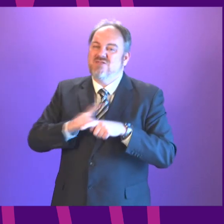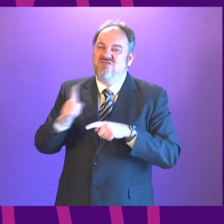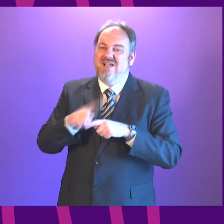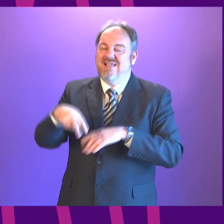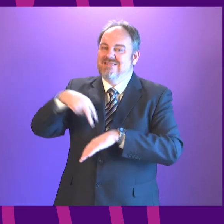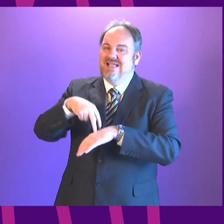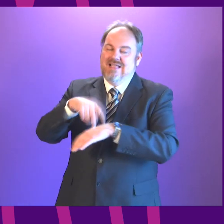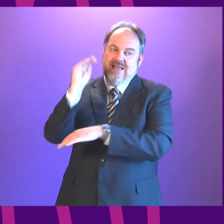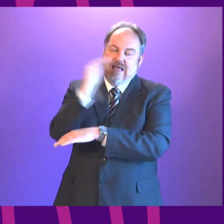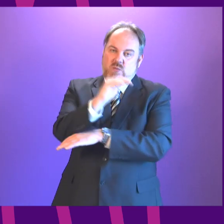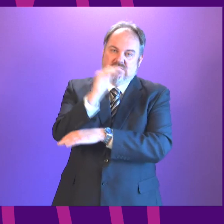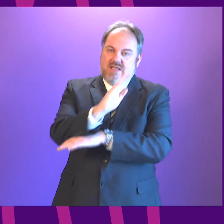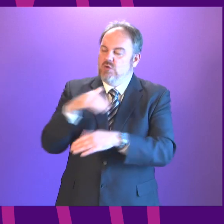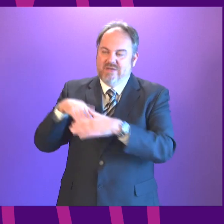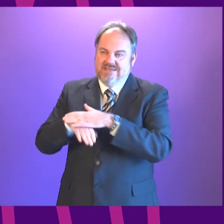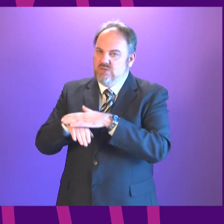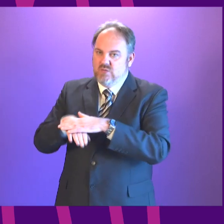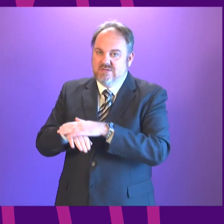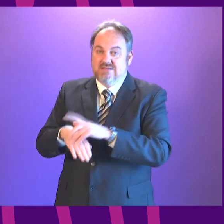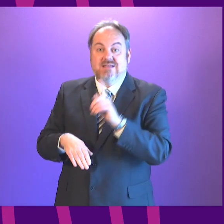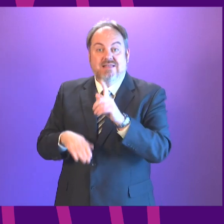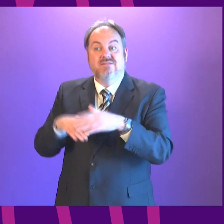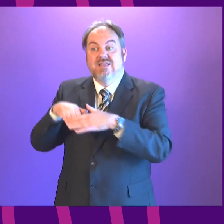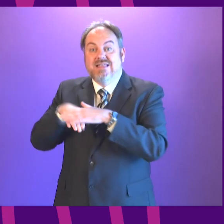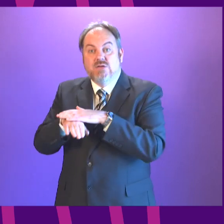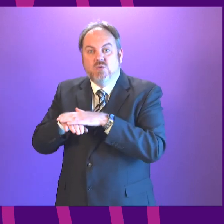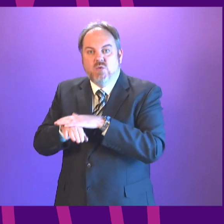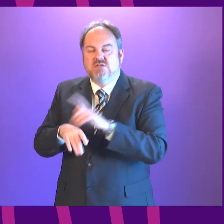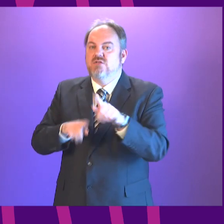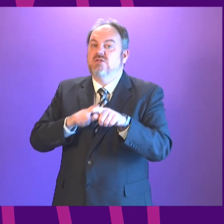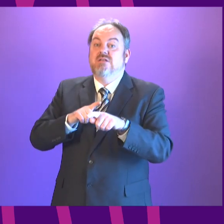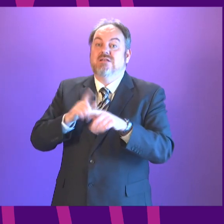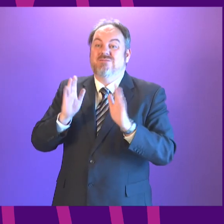if you can, but if you are indoors, please keep the numbers as low and the duration as